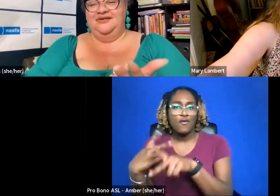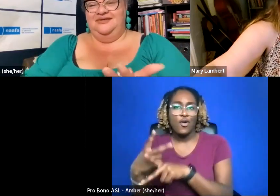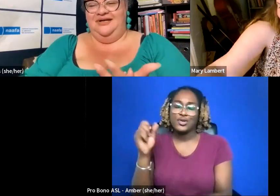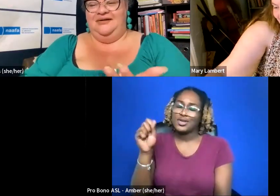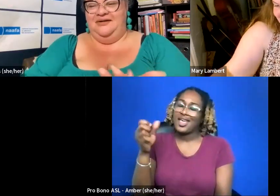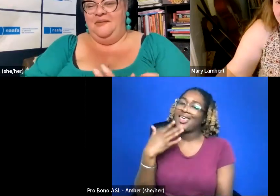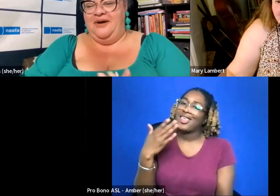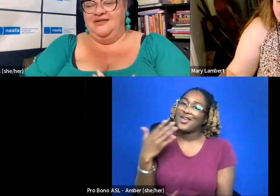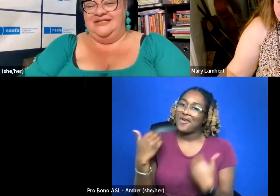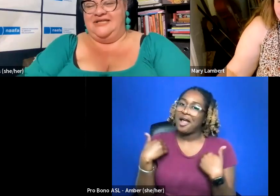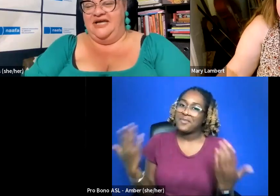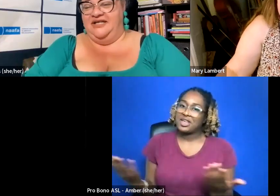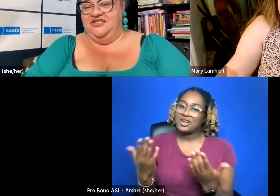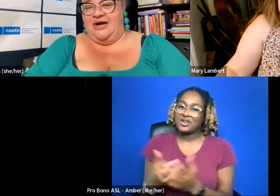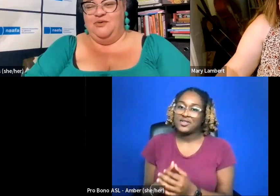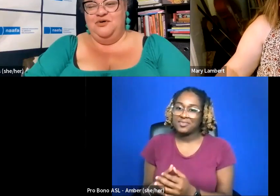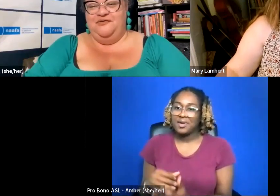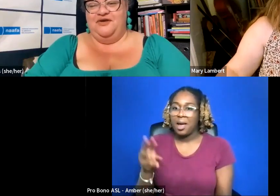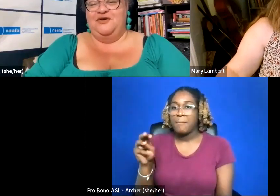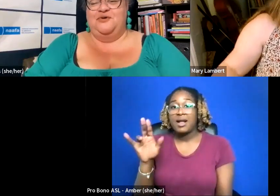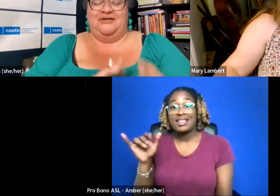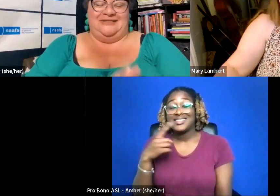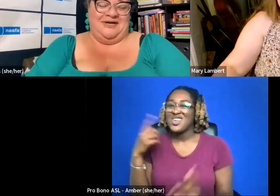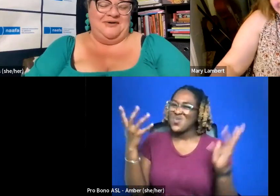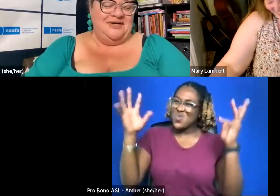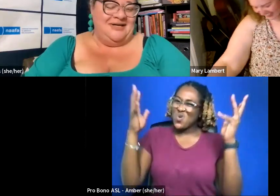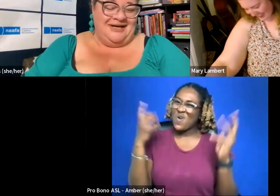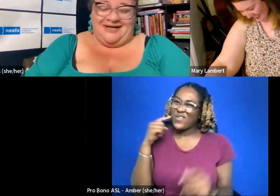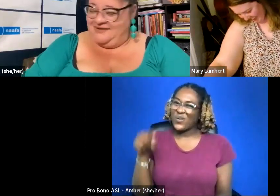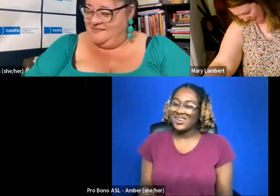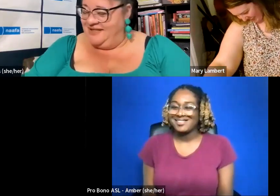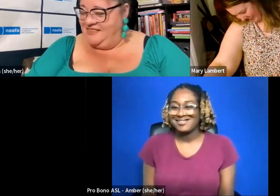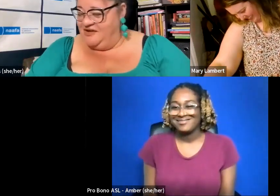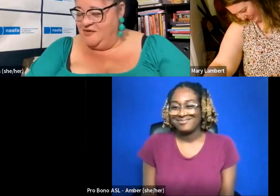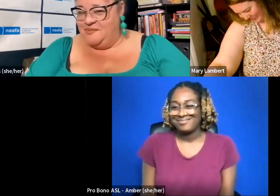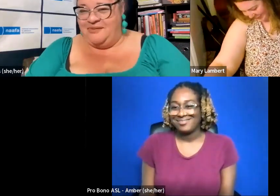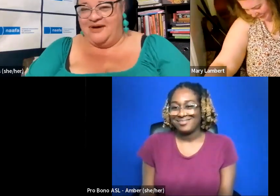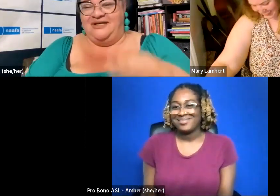This awesome Marilyn is saying in the chat. Woo hoo for you. Thank you, Marilyn.